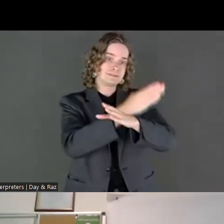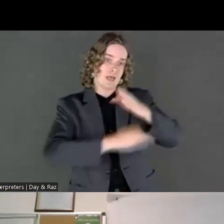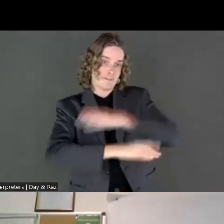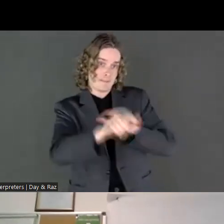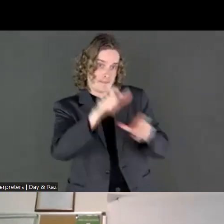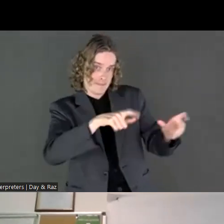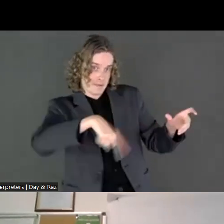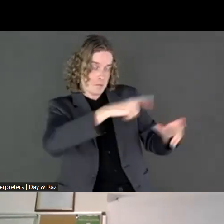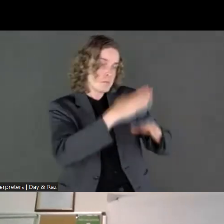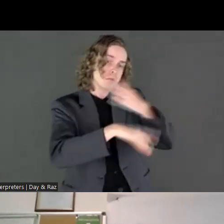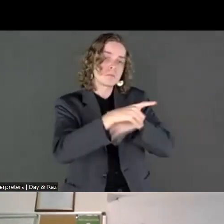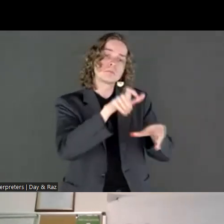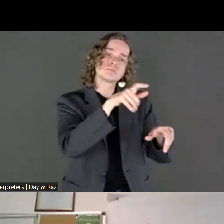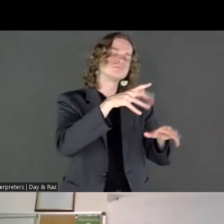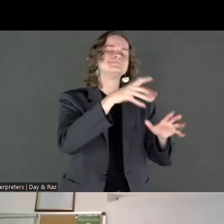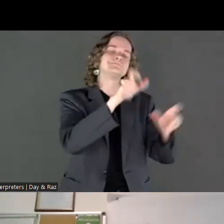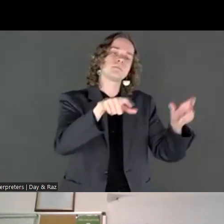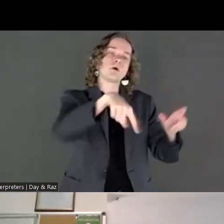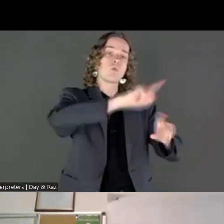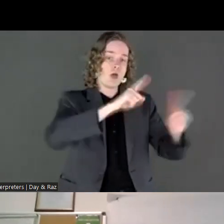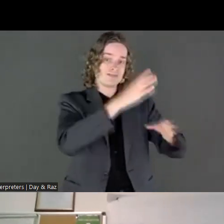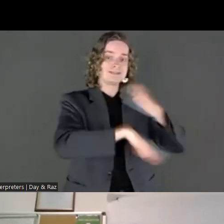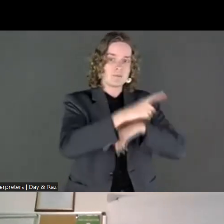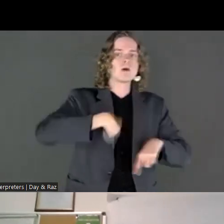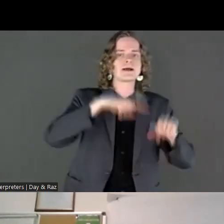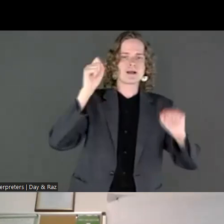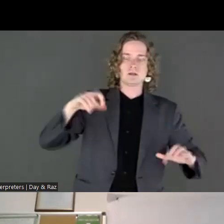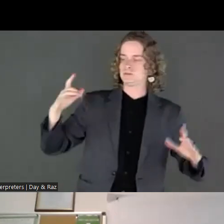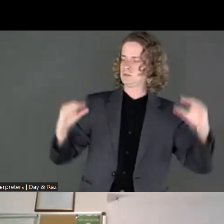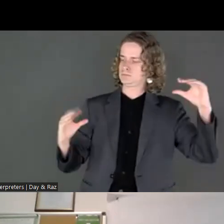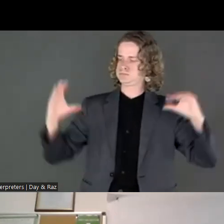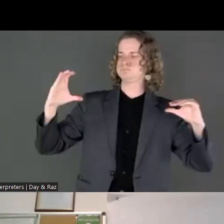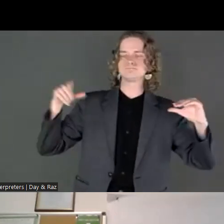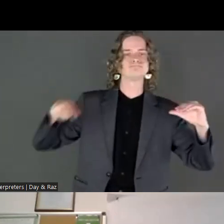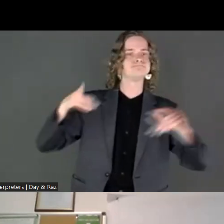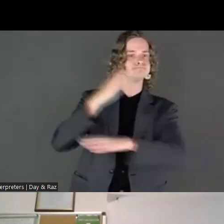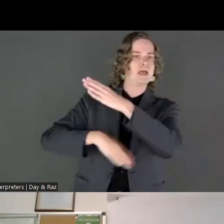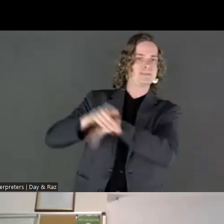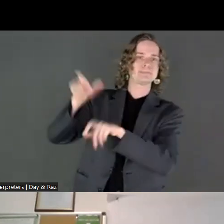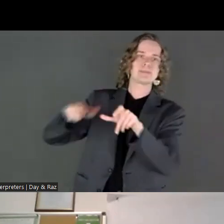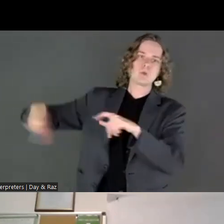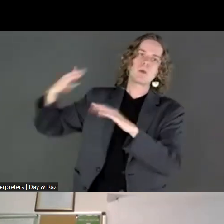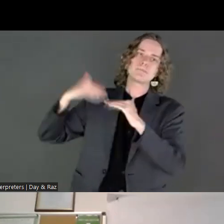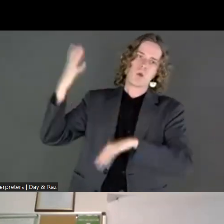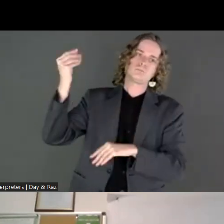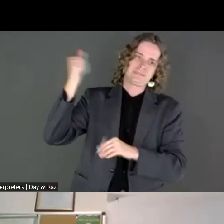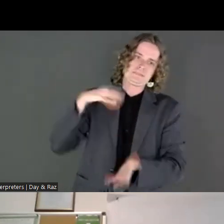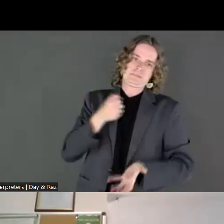being inclusive, or considering the extra cost of being more inclusive. So any any thoughts on this,